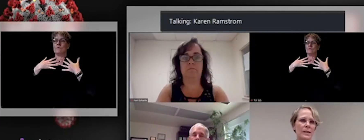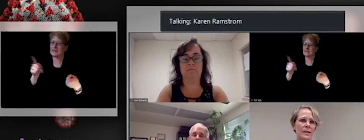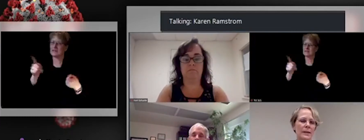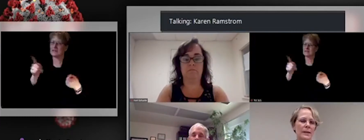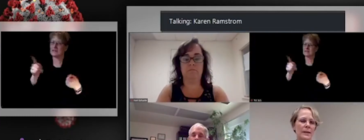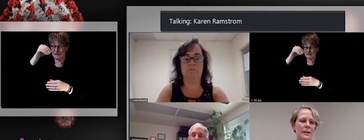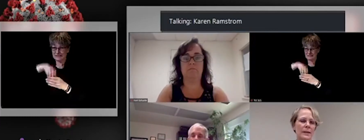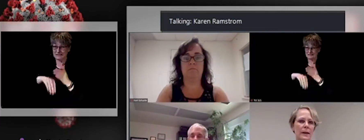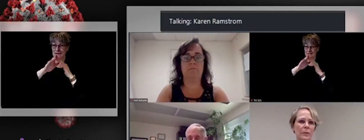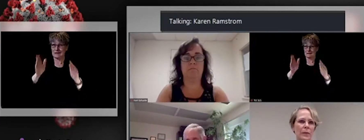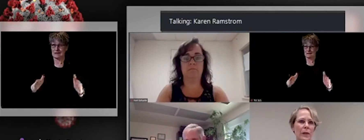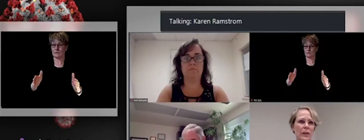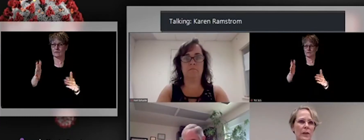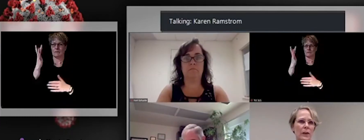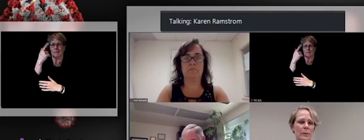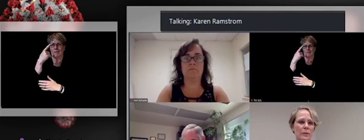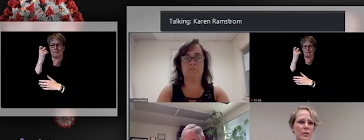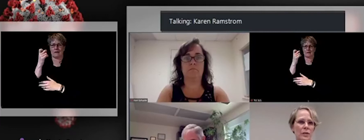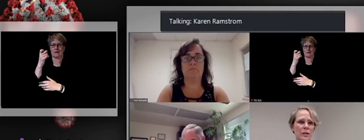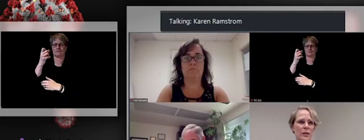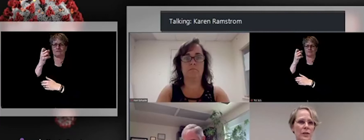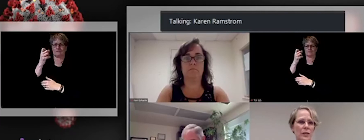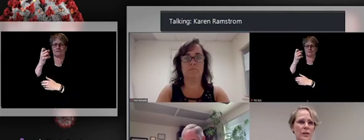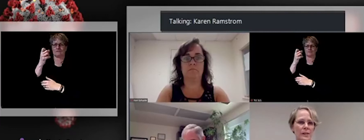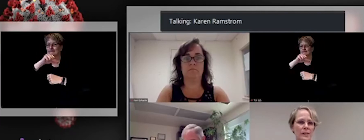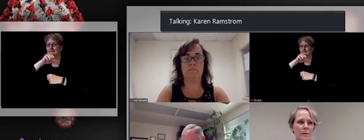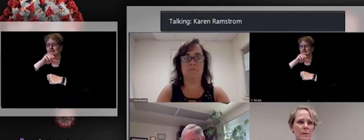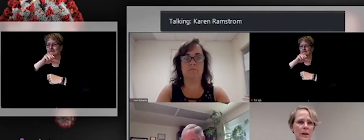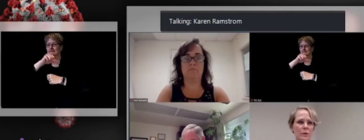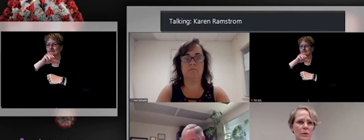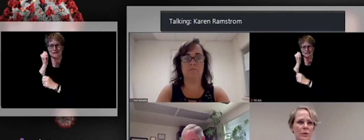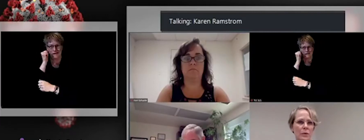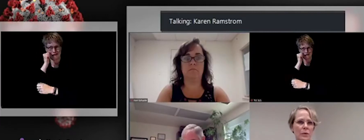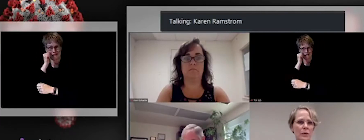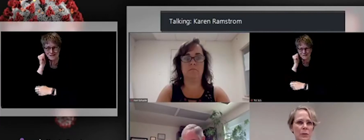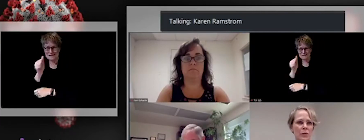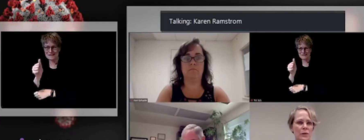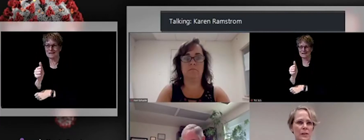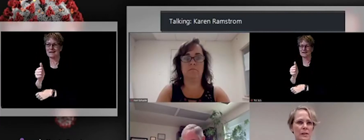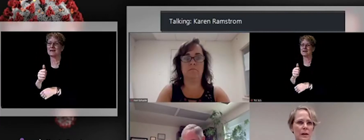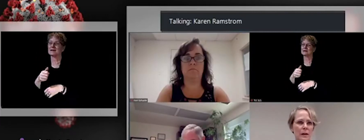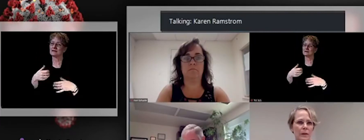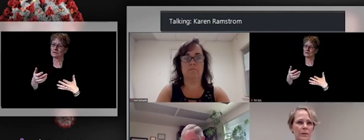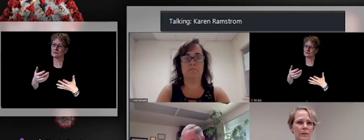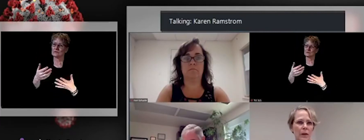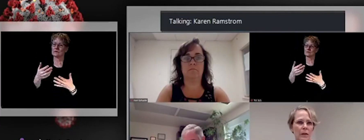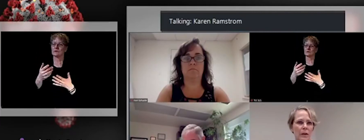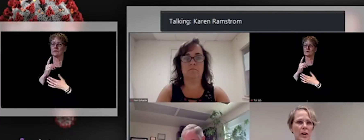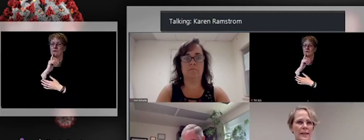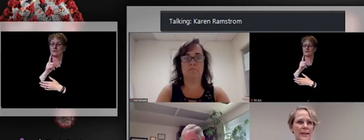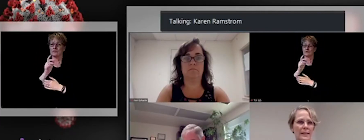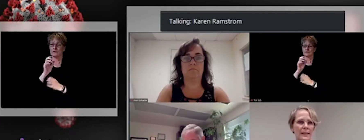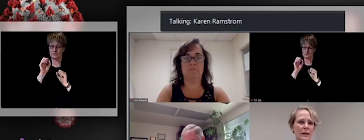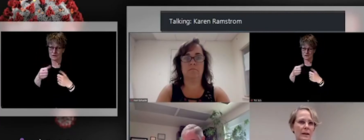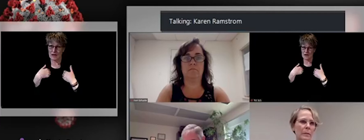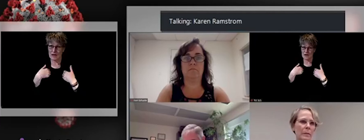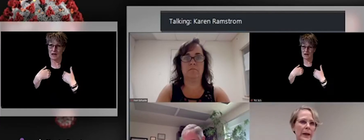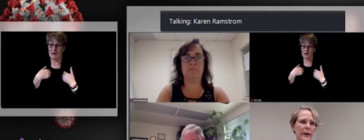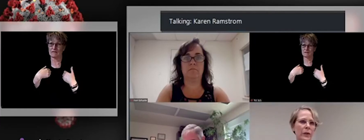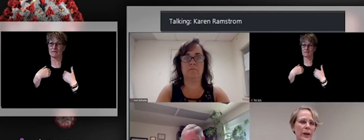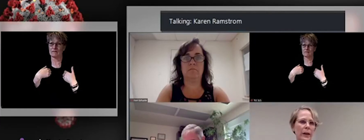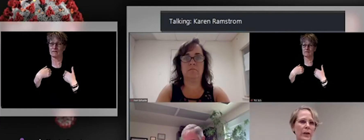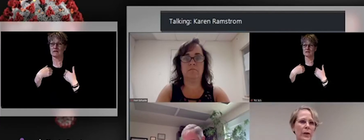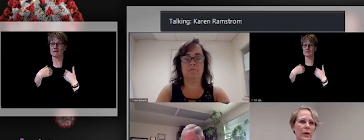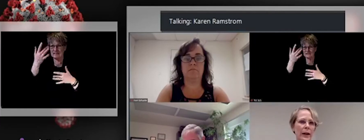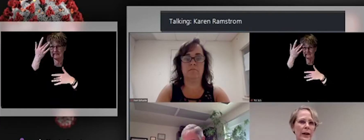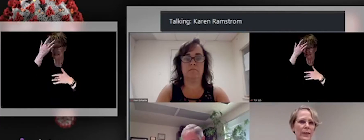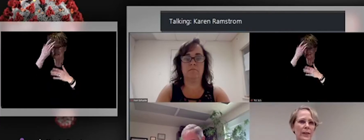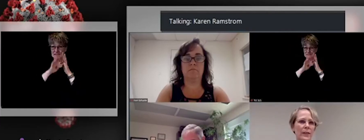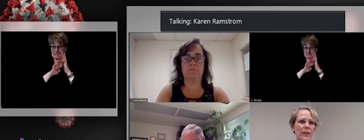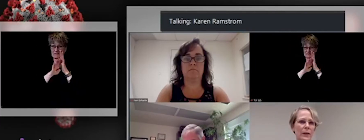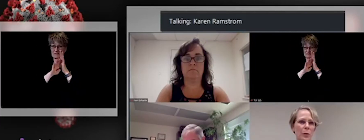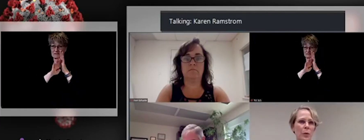other. I'm sure that there is some transmission from a surface contact, but I think that we're